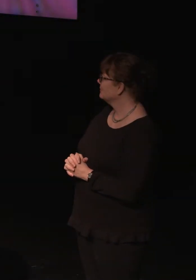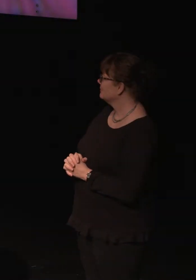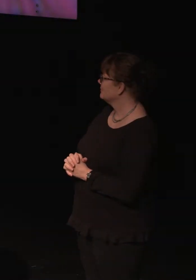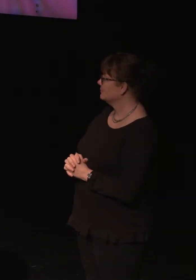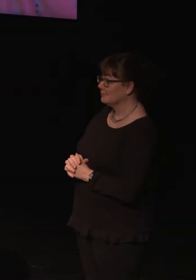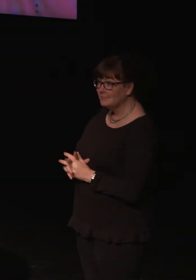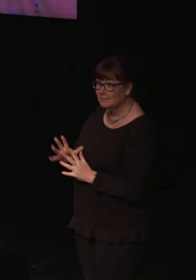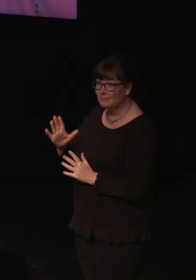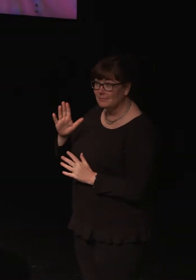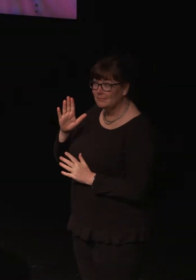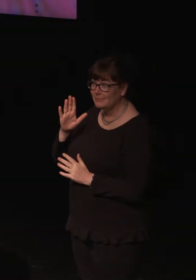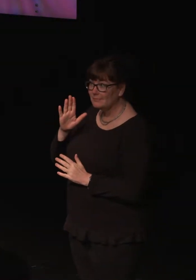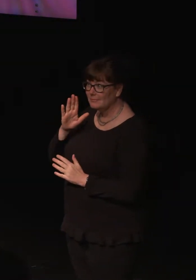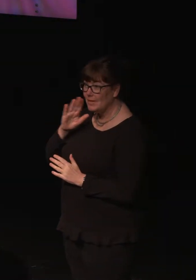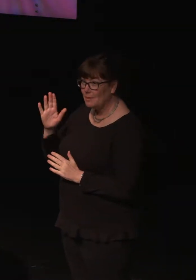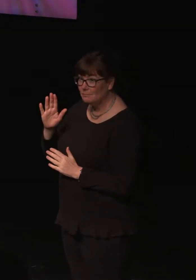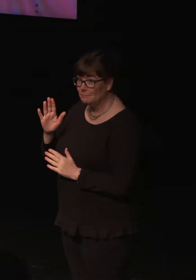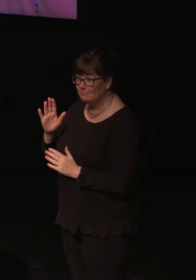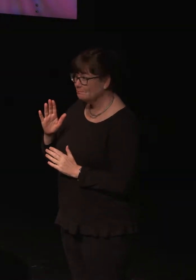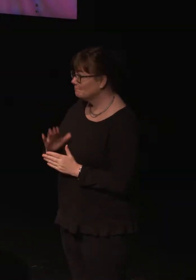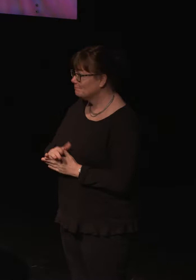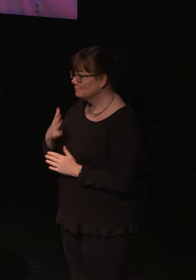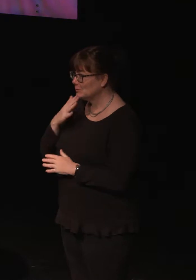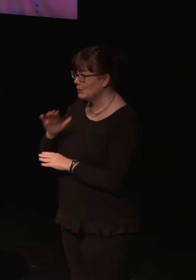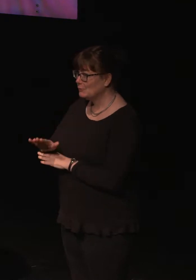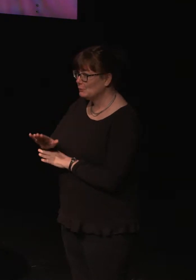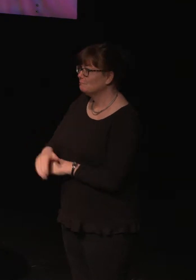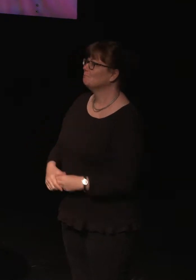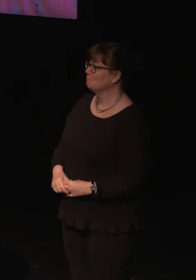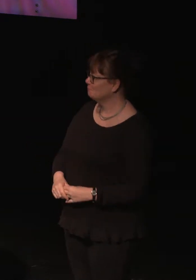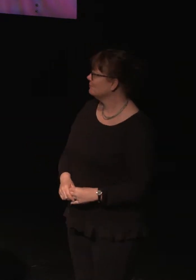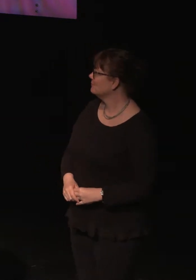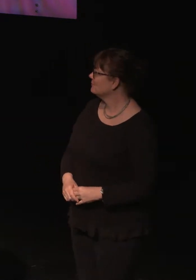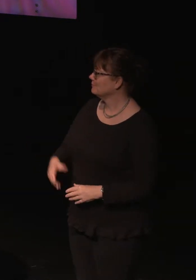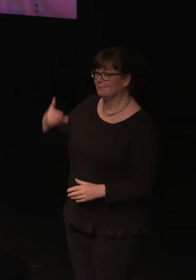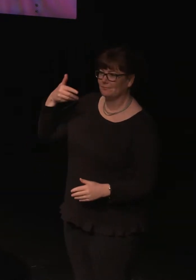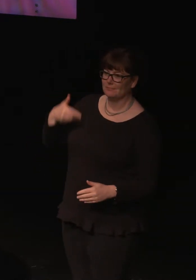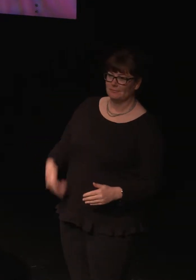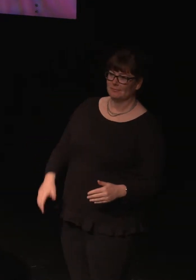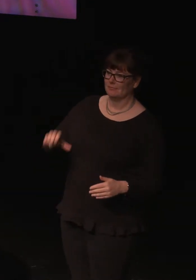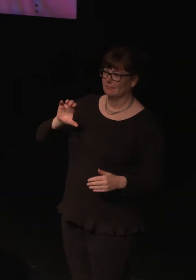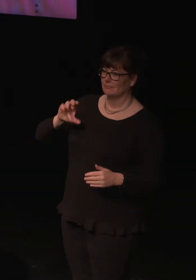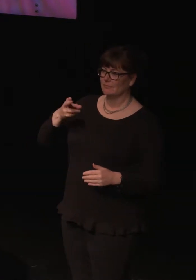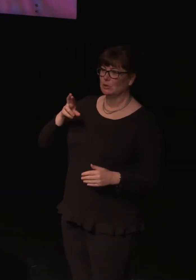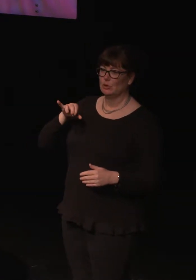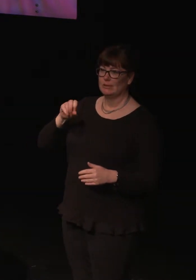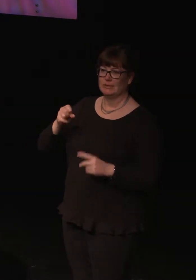Hello. Good afternoon. I'm Chris. I'm from PlayFab.